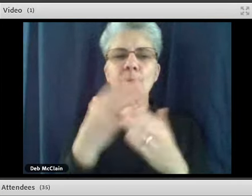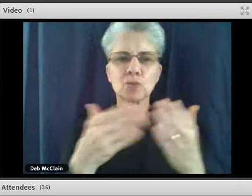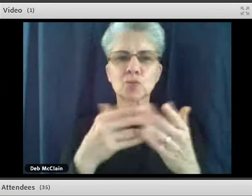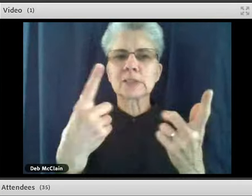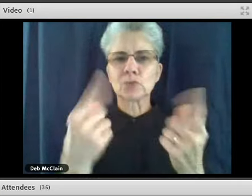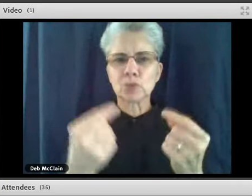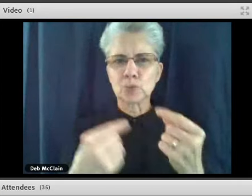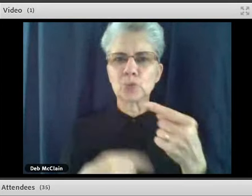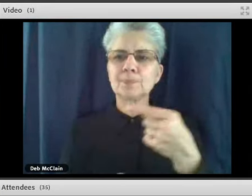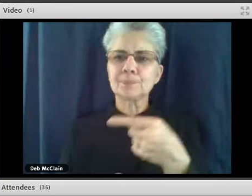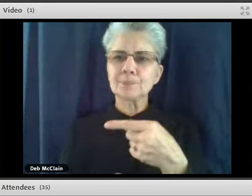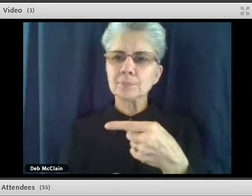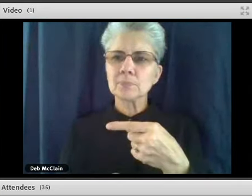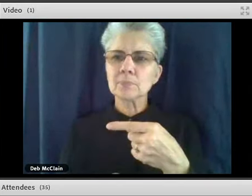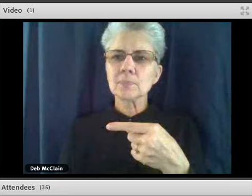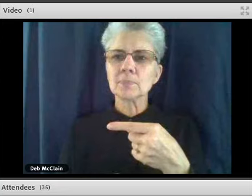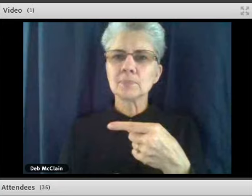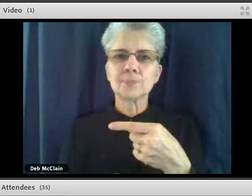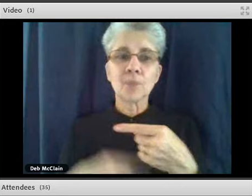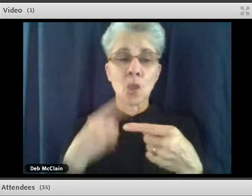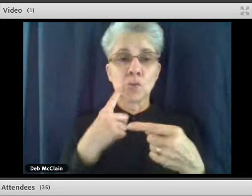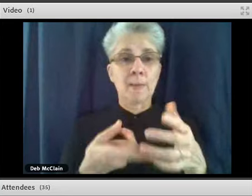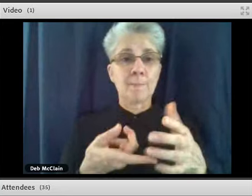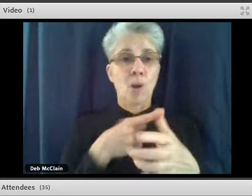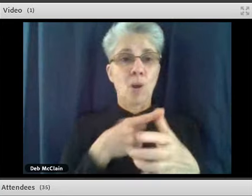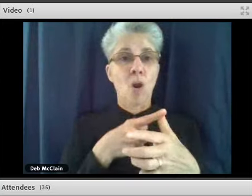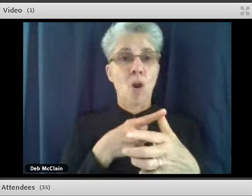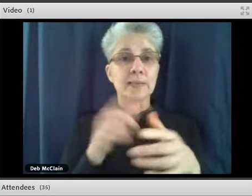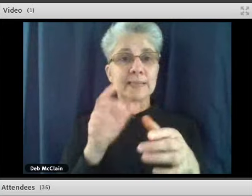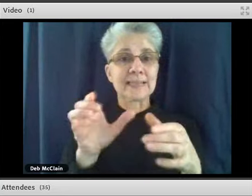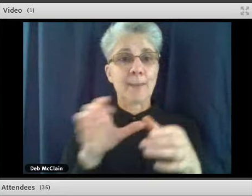It's a problem everywhere, right? So, there's some things you can do.